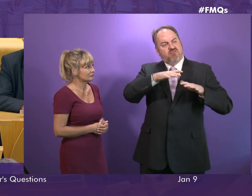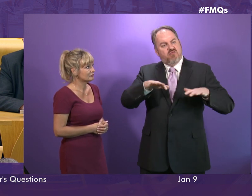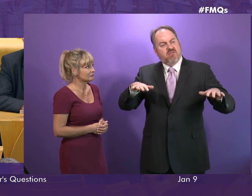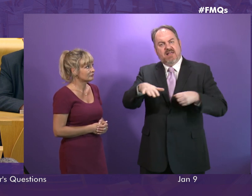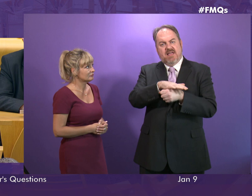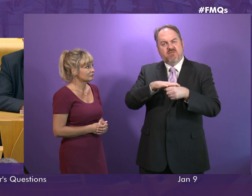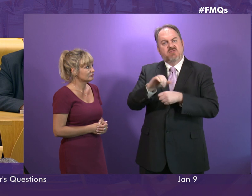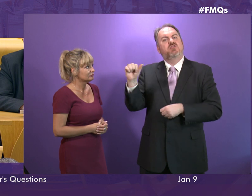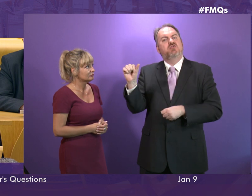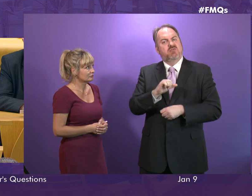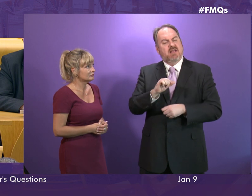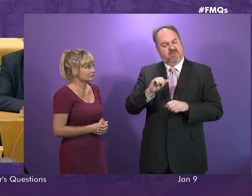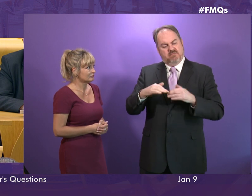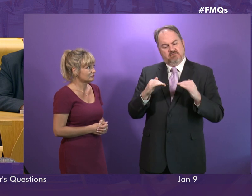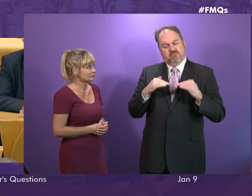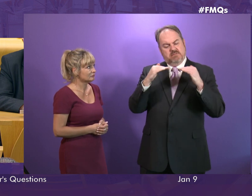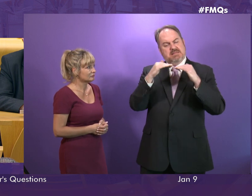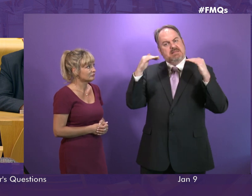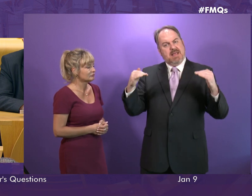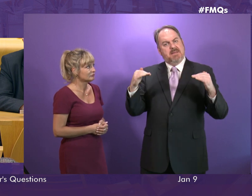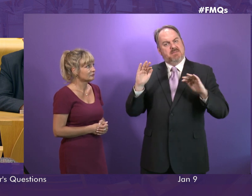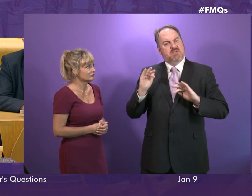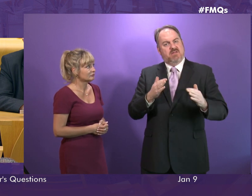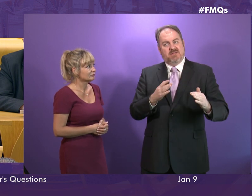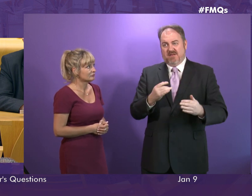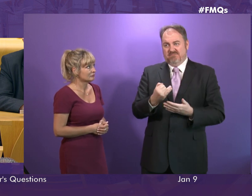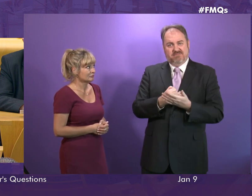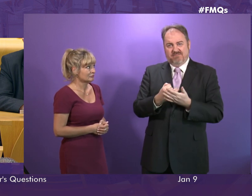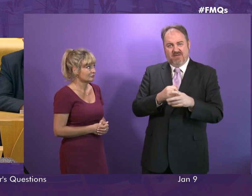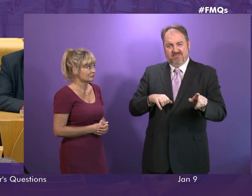We are a long way off from that vision. Since devolution, bus fares have almost doubled,